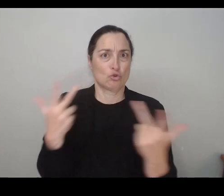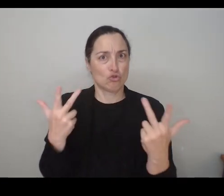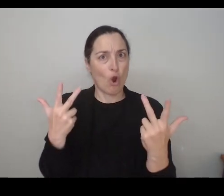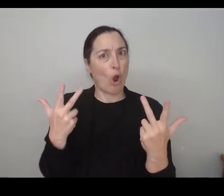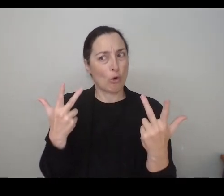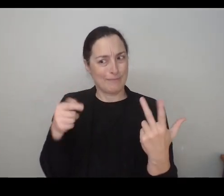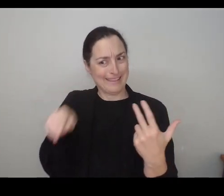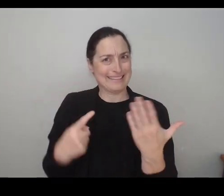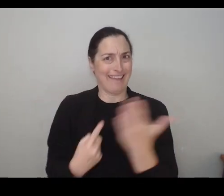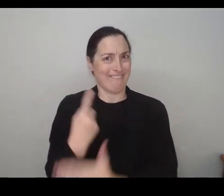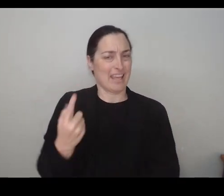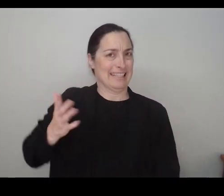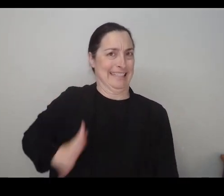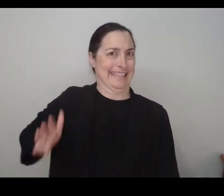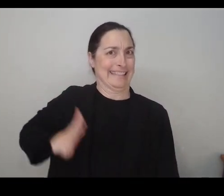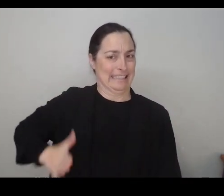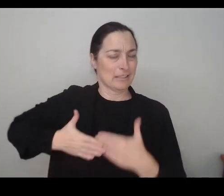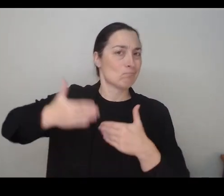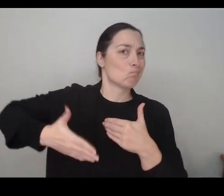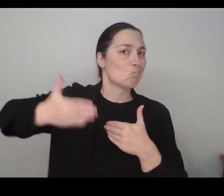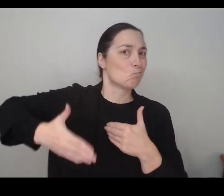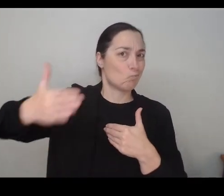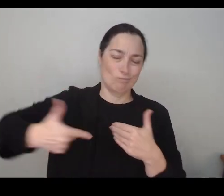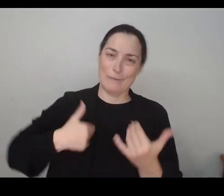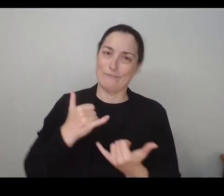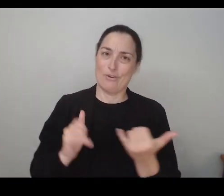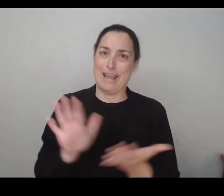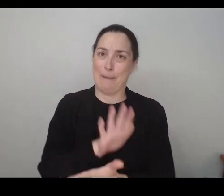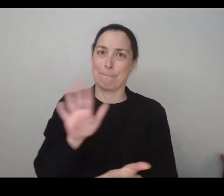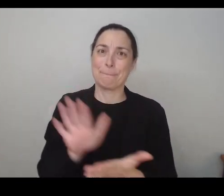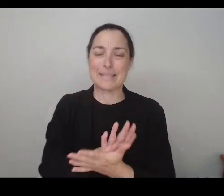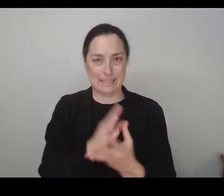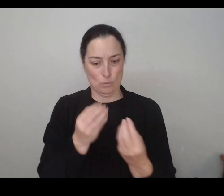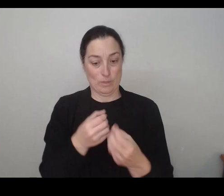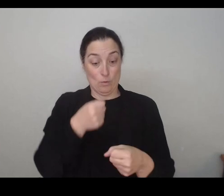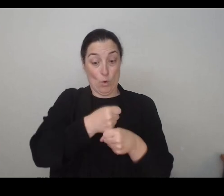And I'm very happy that with the name of Gauguin, we could organise that all together.